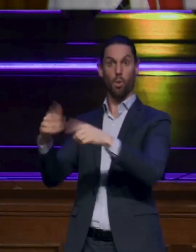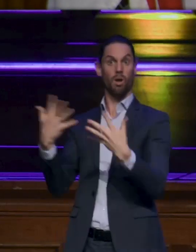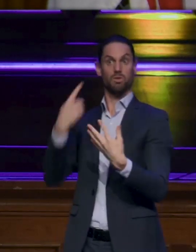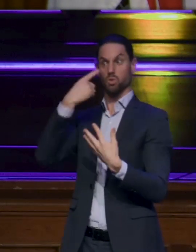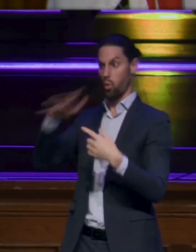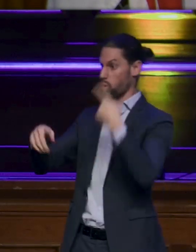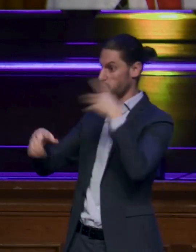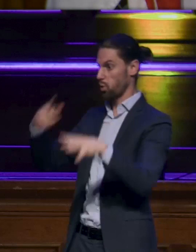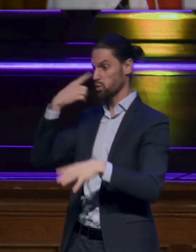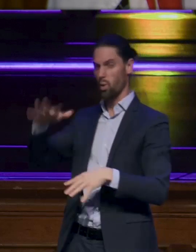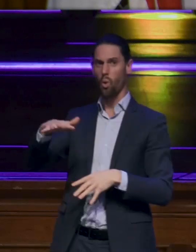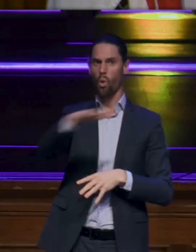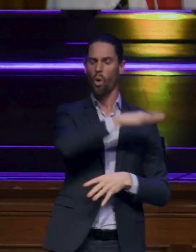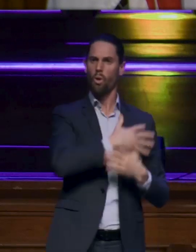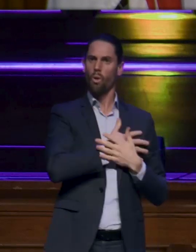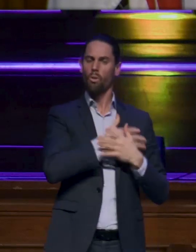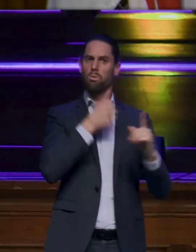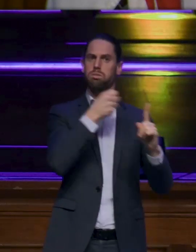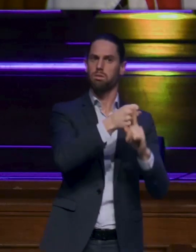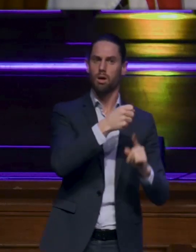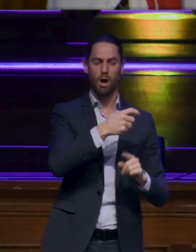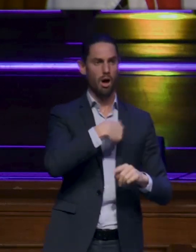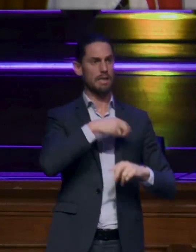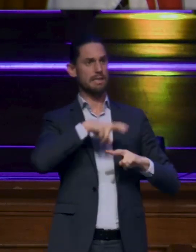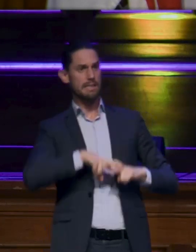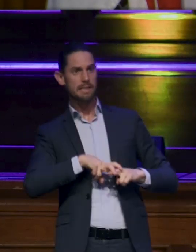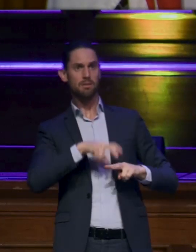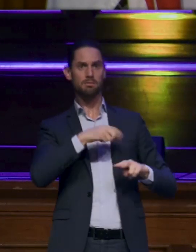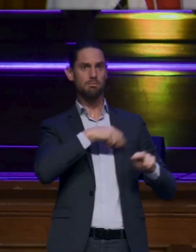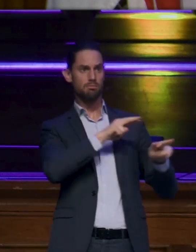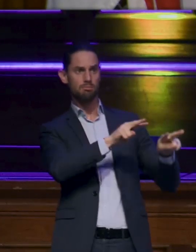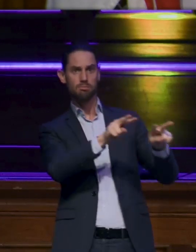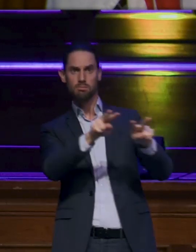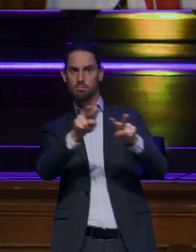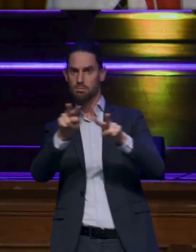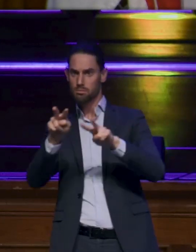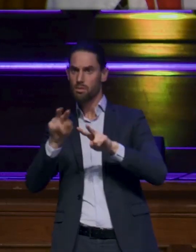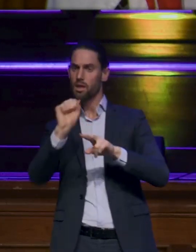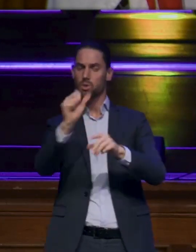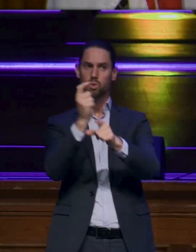by that and as I said and waited for them to utter their first words I had a